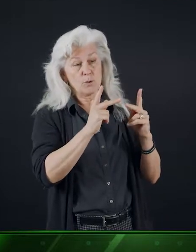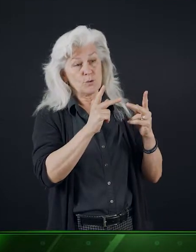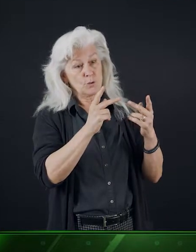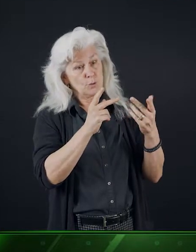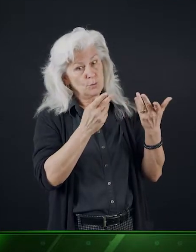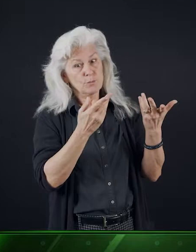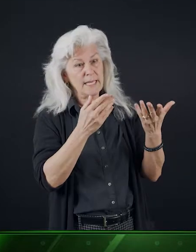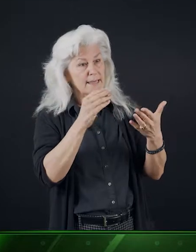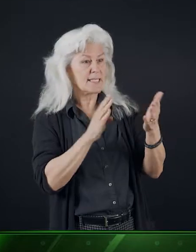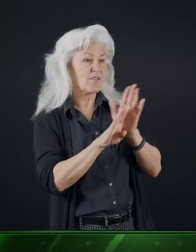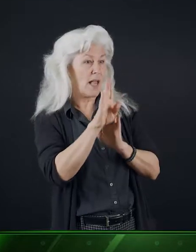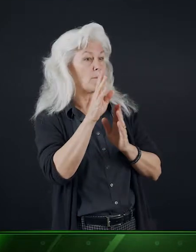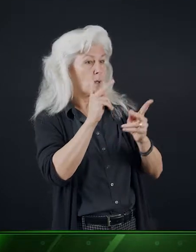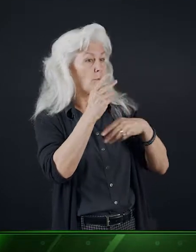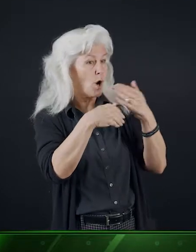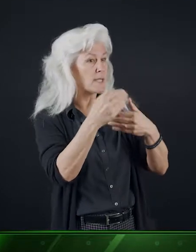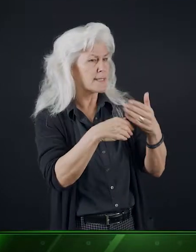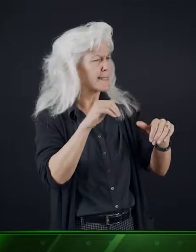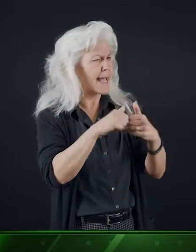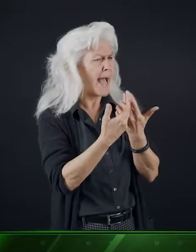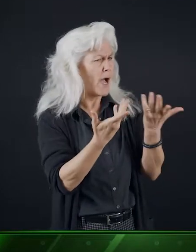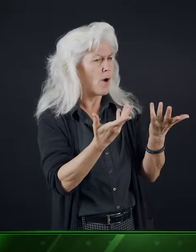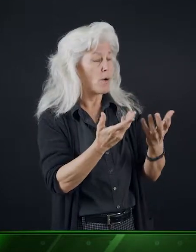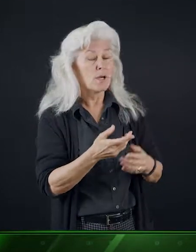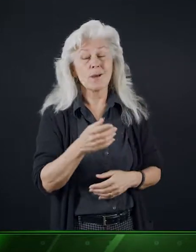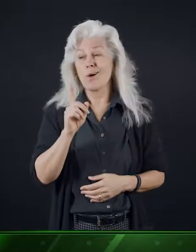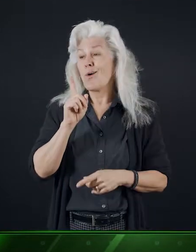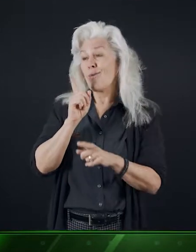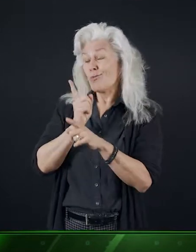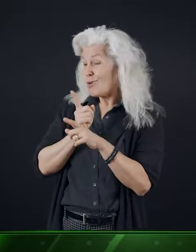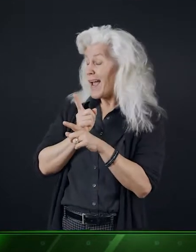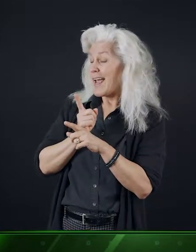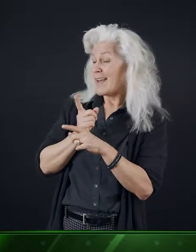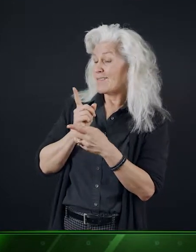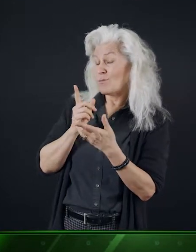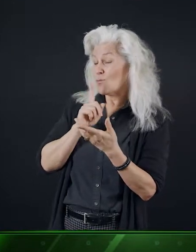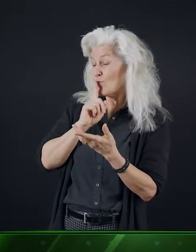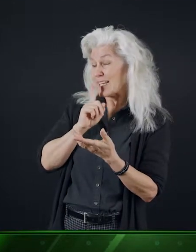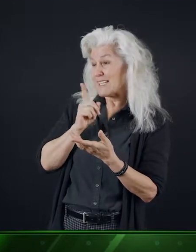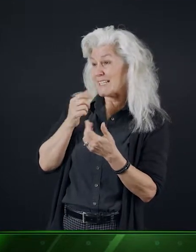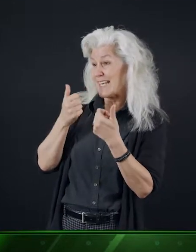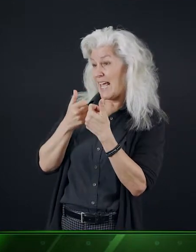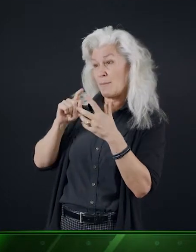Absolutely. At the end of the day, gaming starts with creating, and we want to provide developers